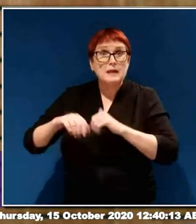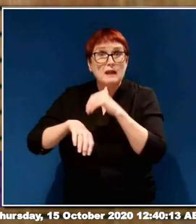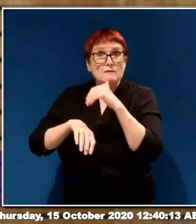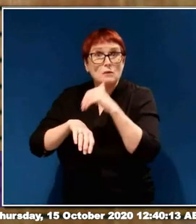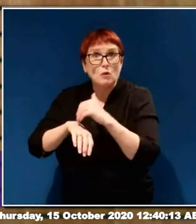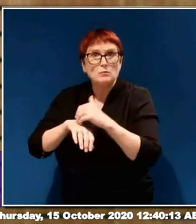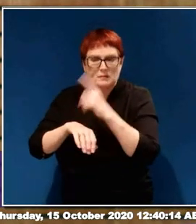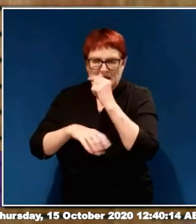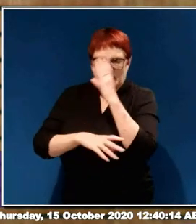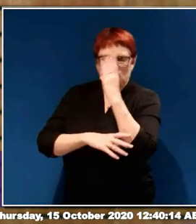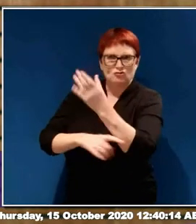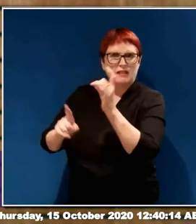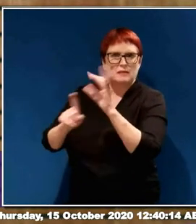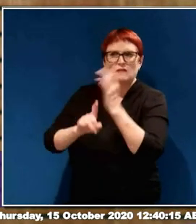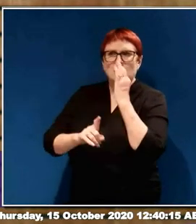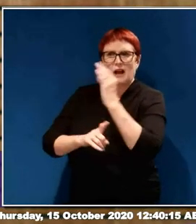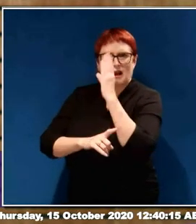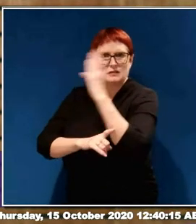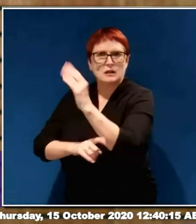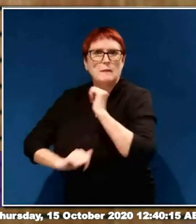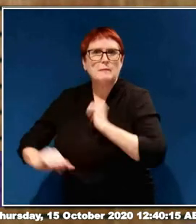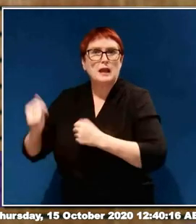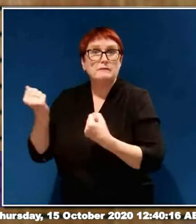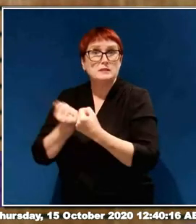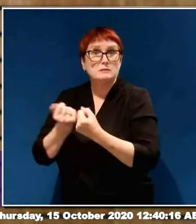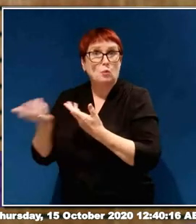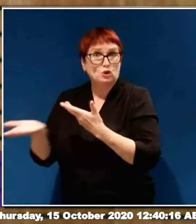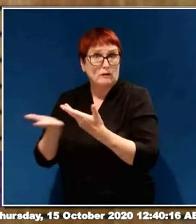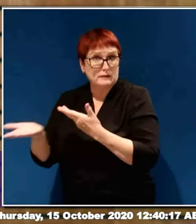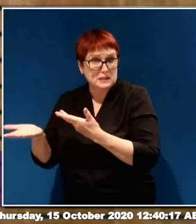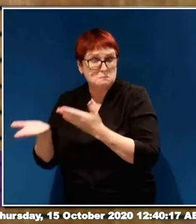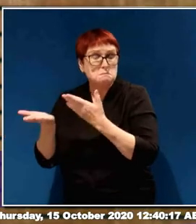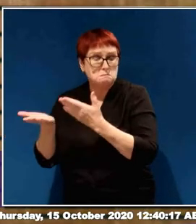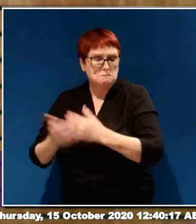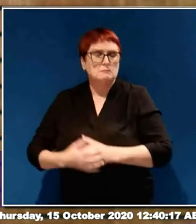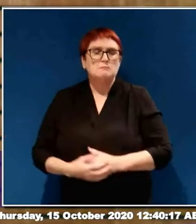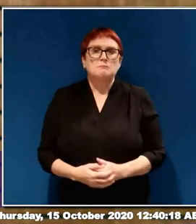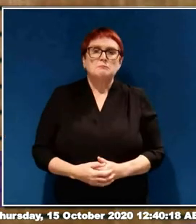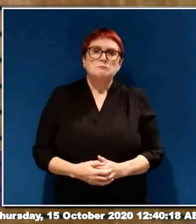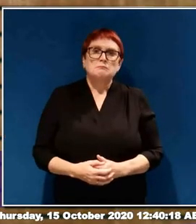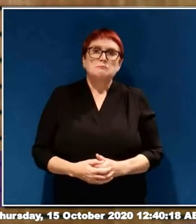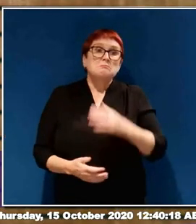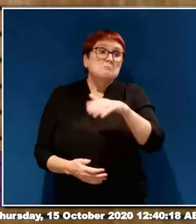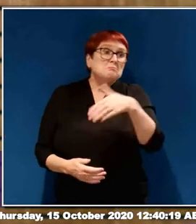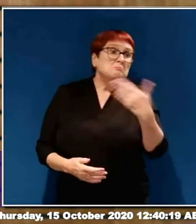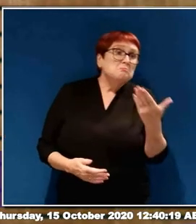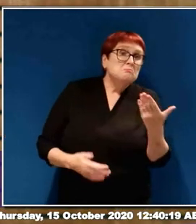Some people have, I guess, it's a bit about the relationship you build with